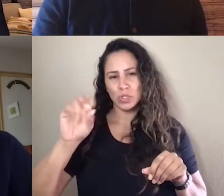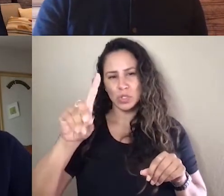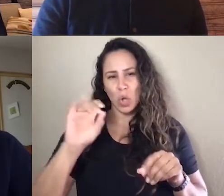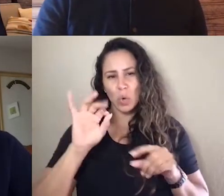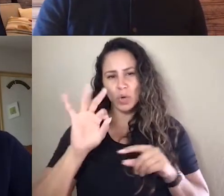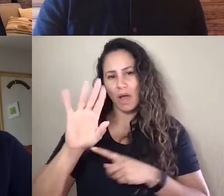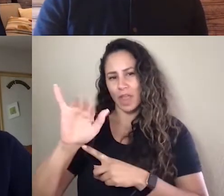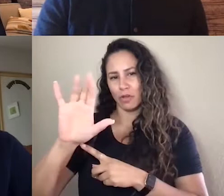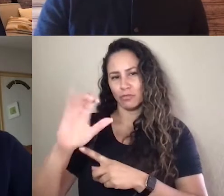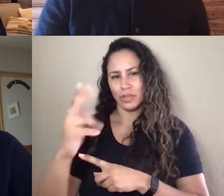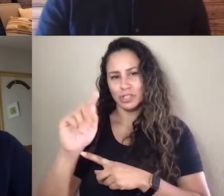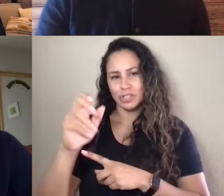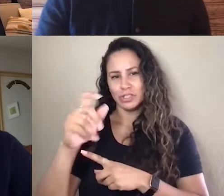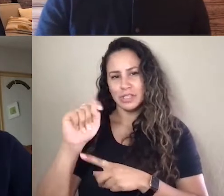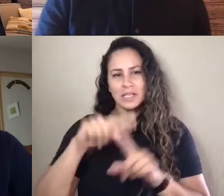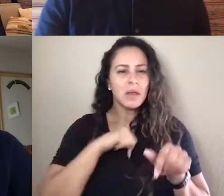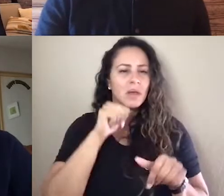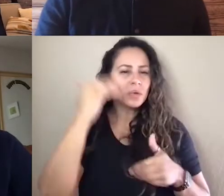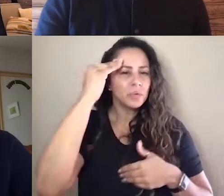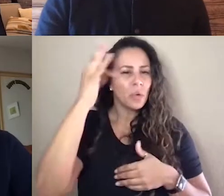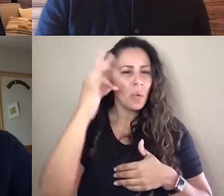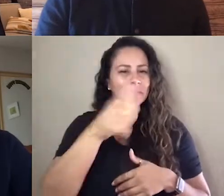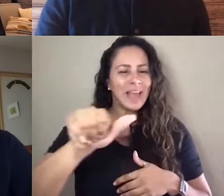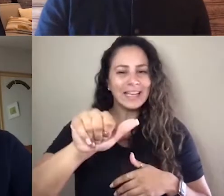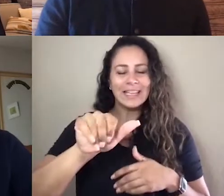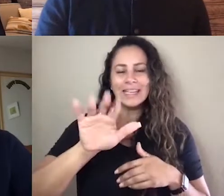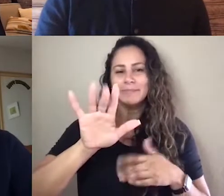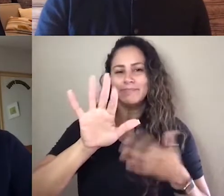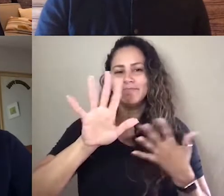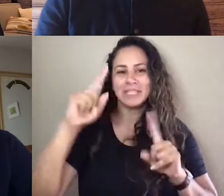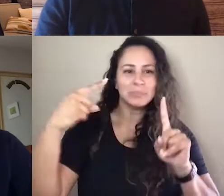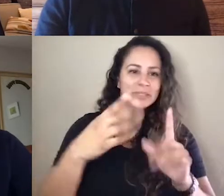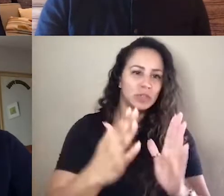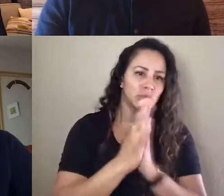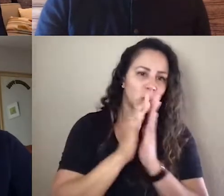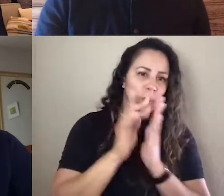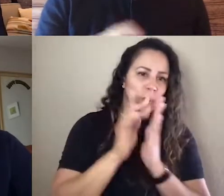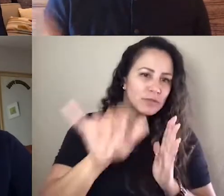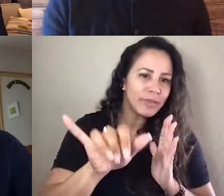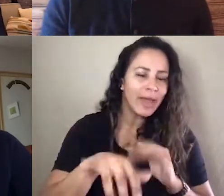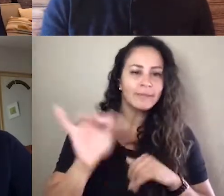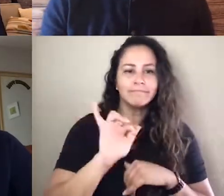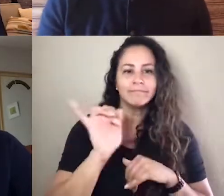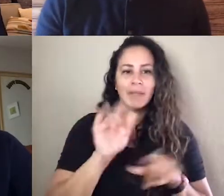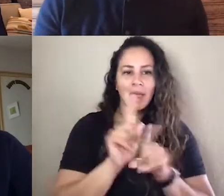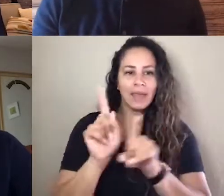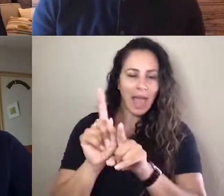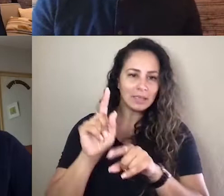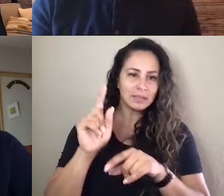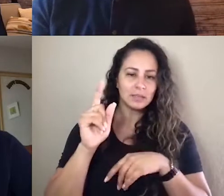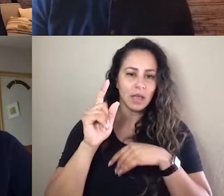SOURCE OF THE TEXT FIELD. I DON'T KNOW A SPECIFIC REQUEST FOR THAT, THAT A